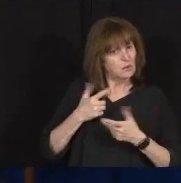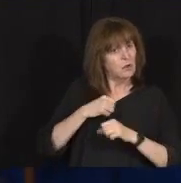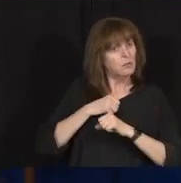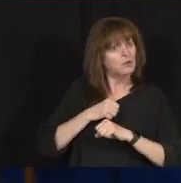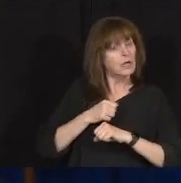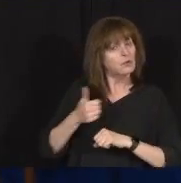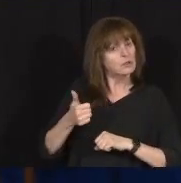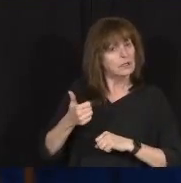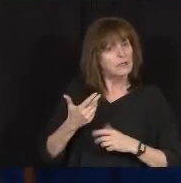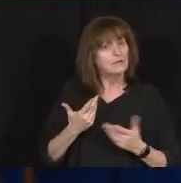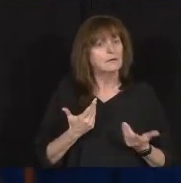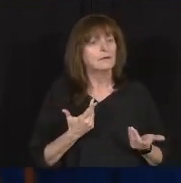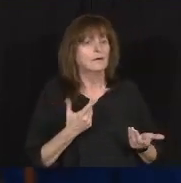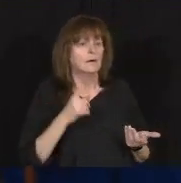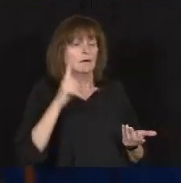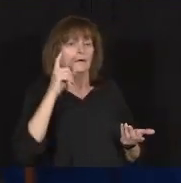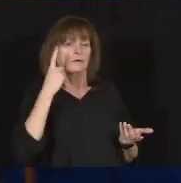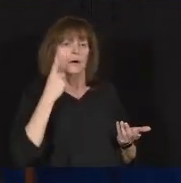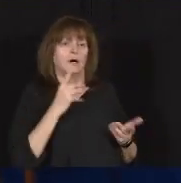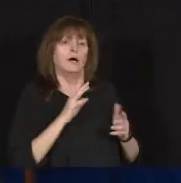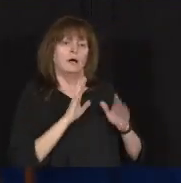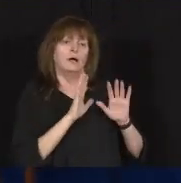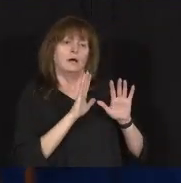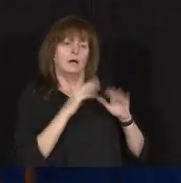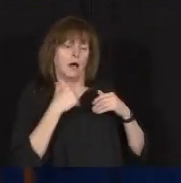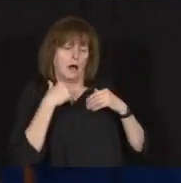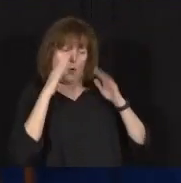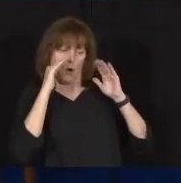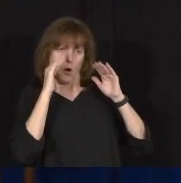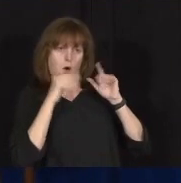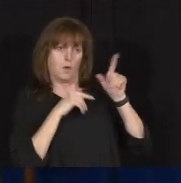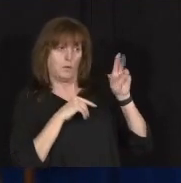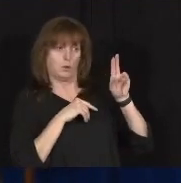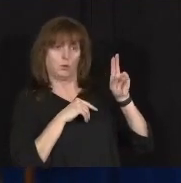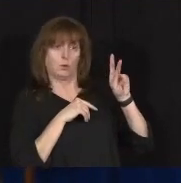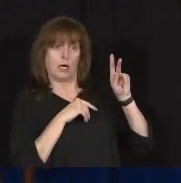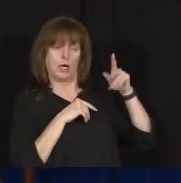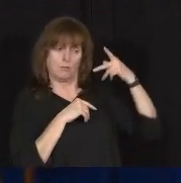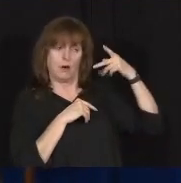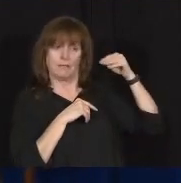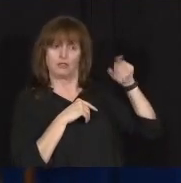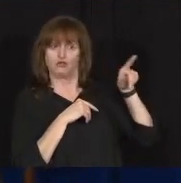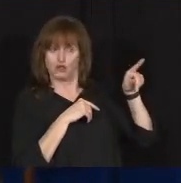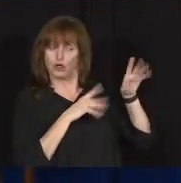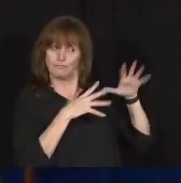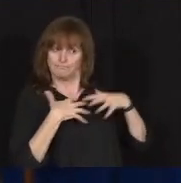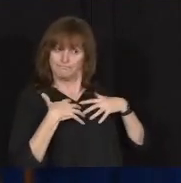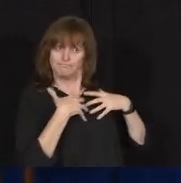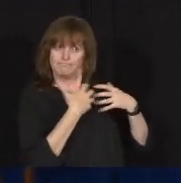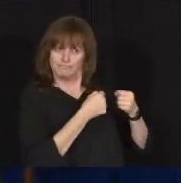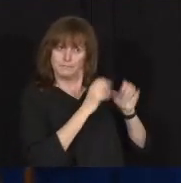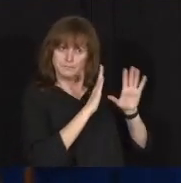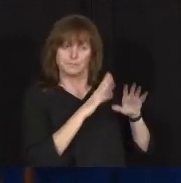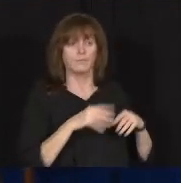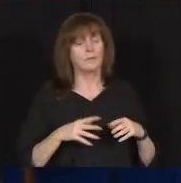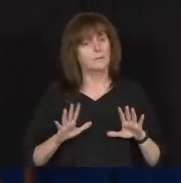S Let's hope that doesn't happen. And I just want to wish the Prime Minister a speedy recovery. And outside of being down